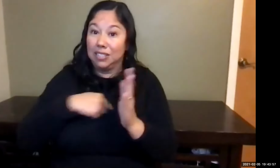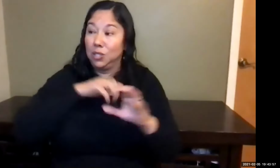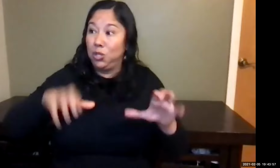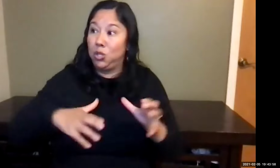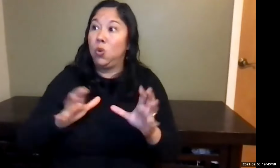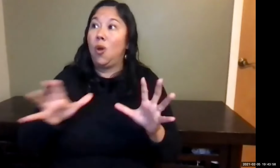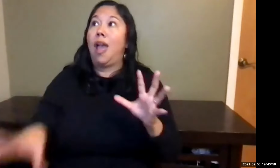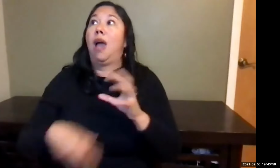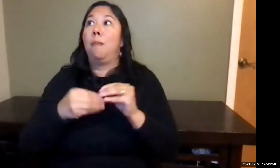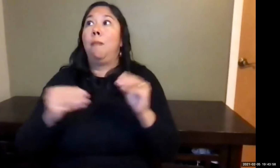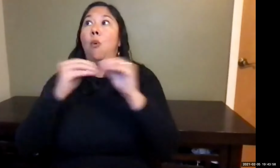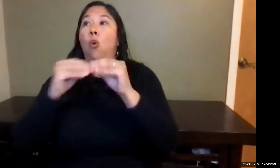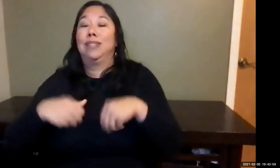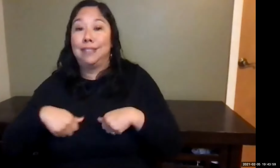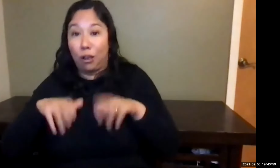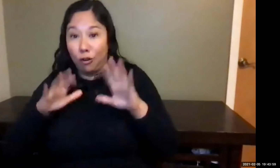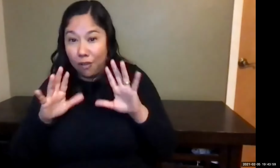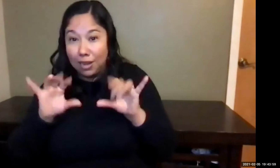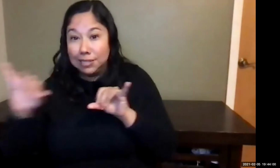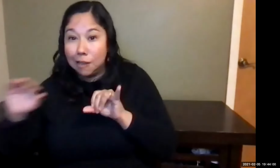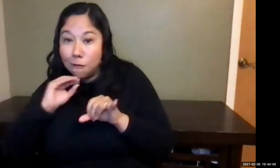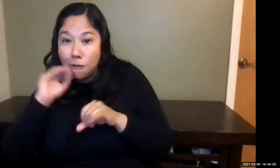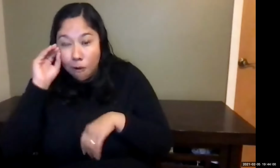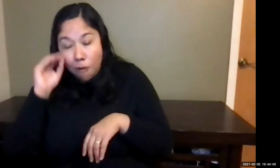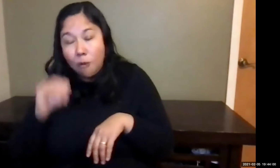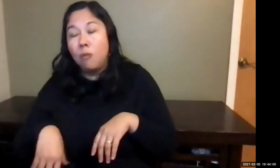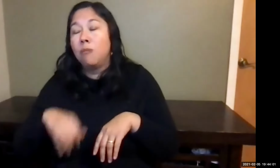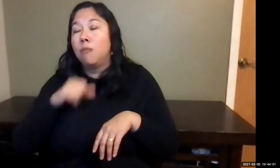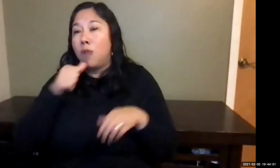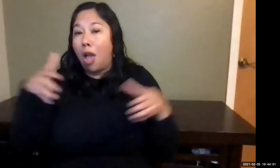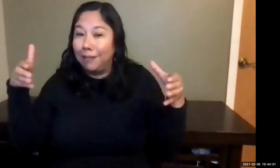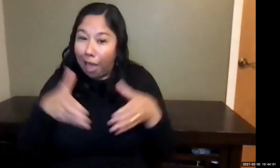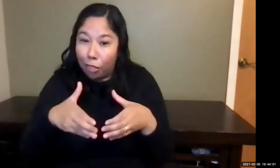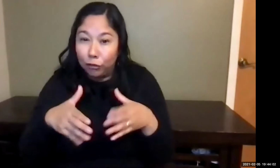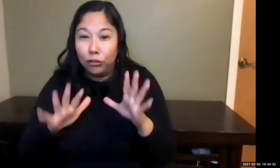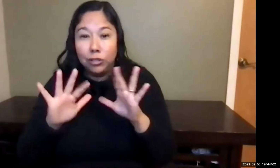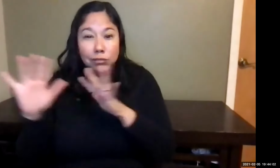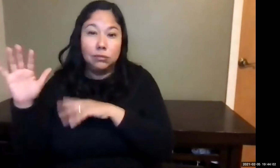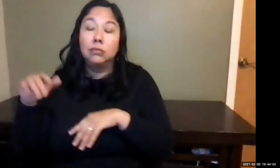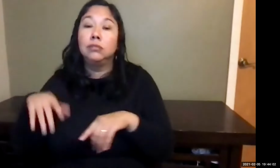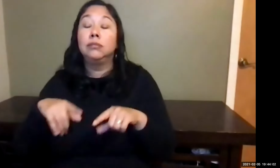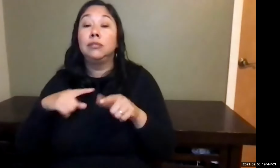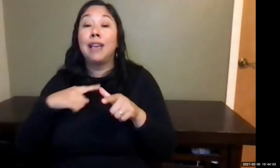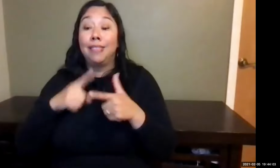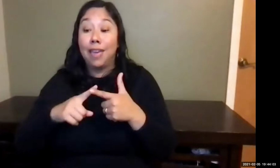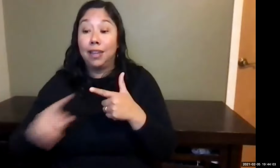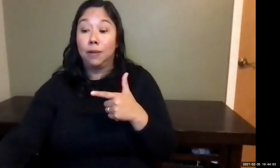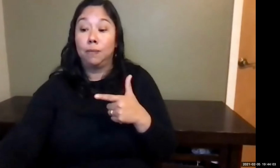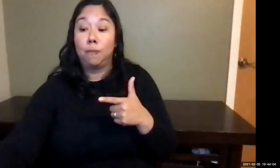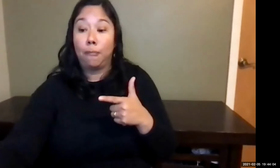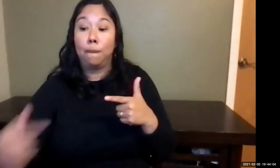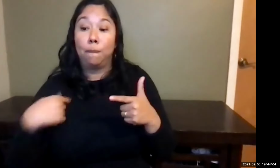right, like staying at home or not having gatherings, etc. And then we’ll drop into the other tiers.